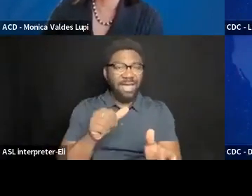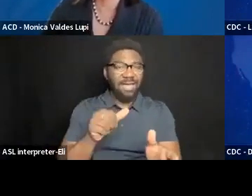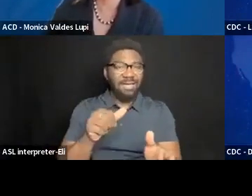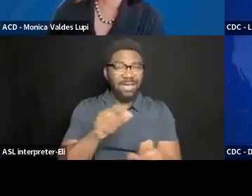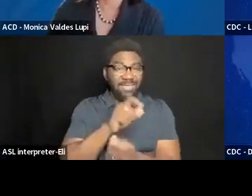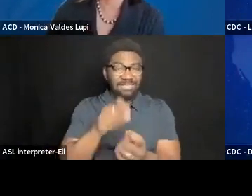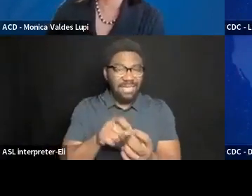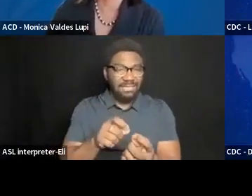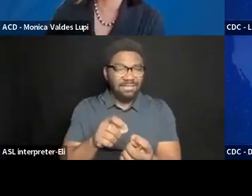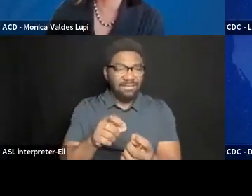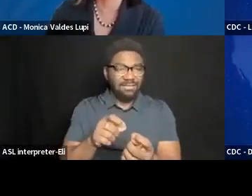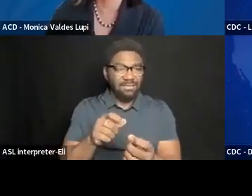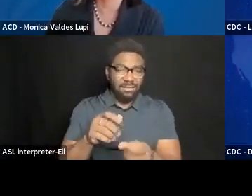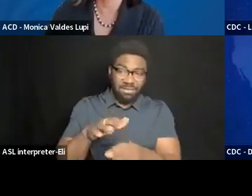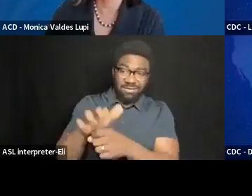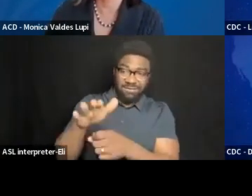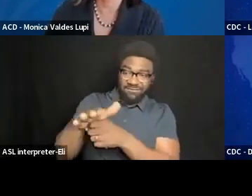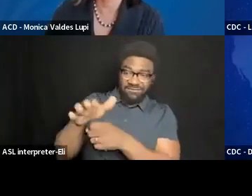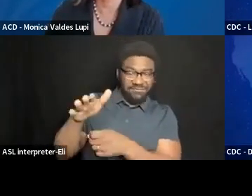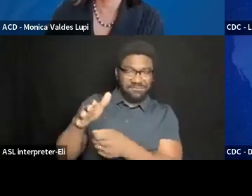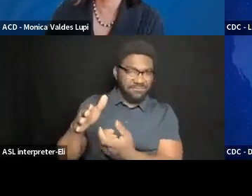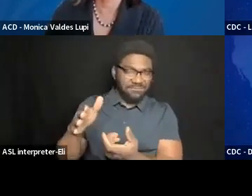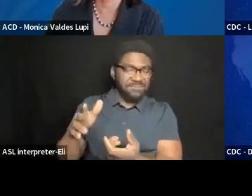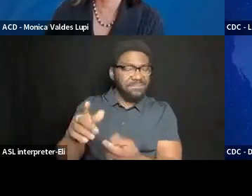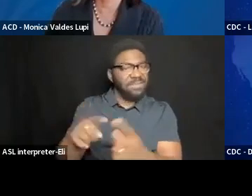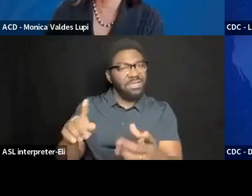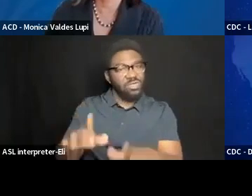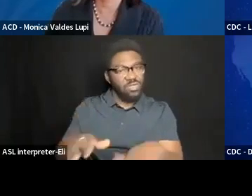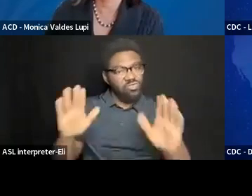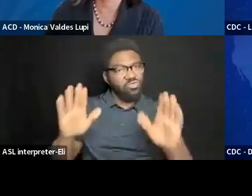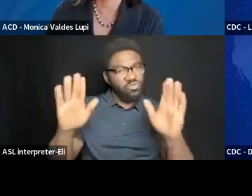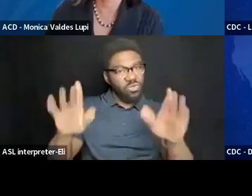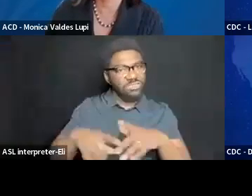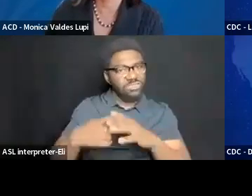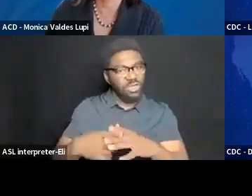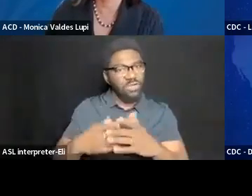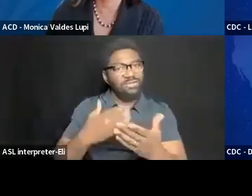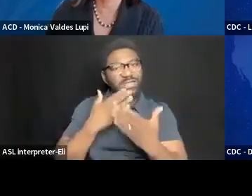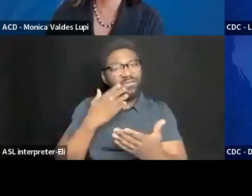And so we're really thankful of the energy that you have put into this and the thought that you're putting into this.